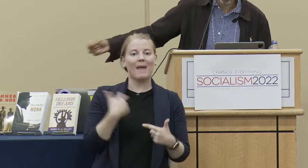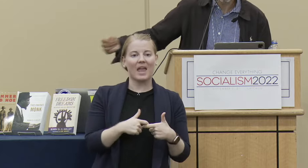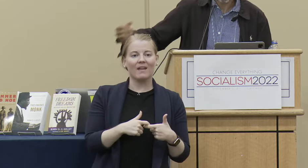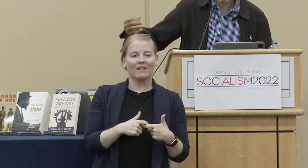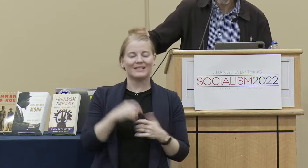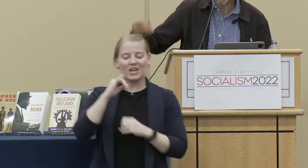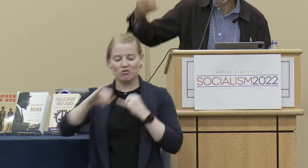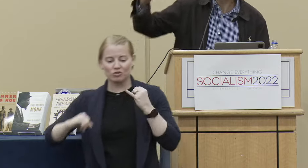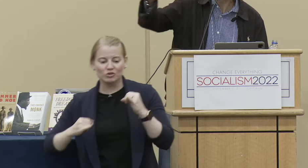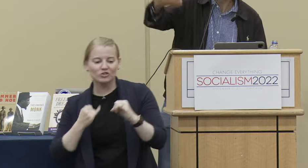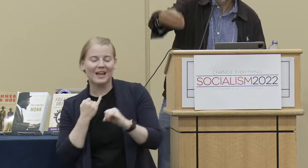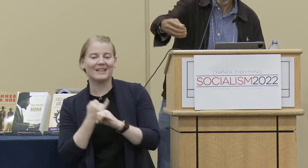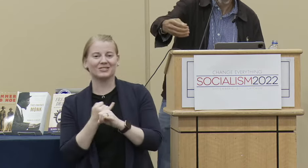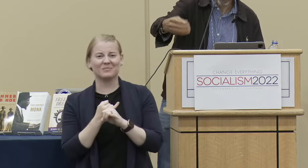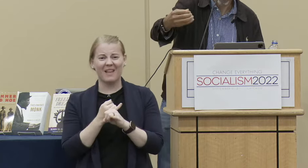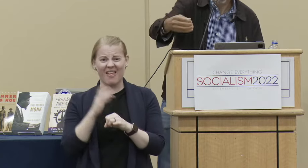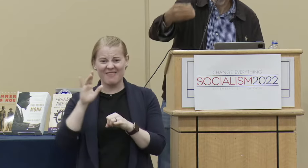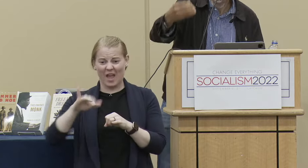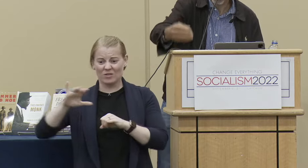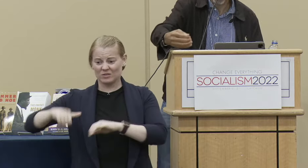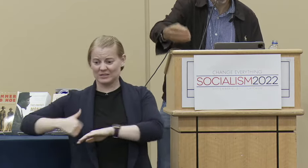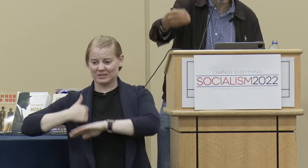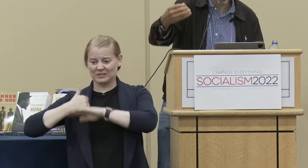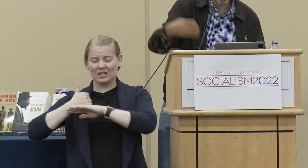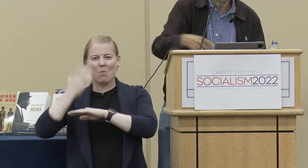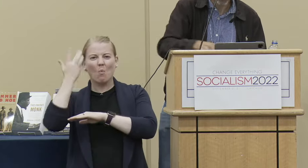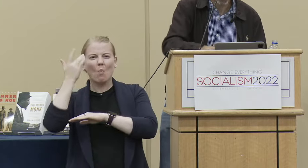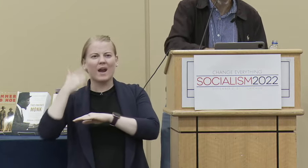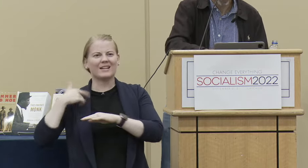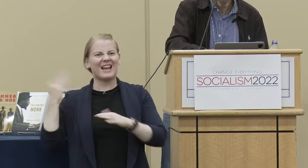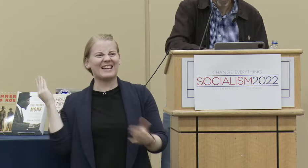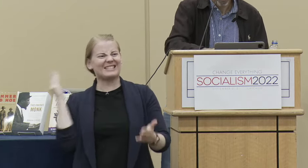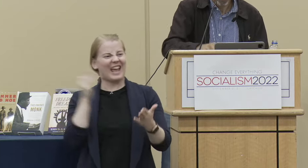was what brought people to Spain, right . Internationalism